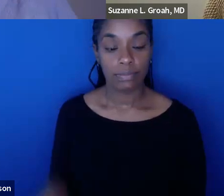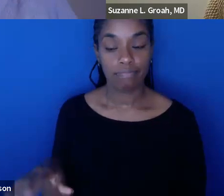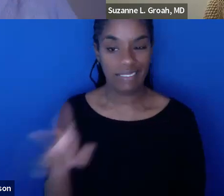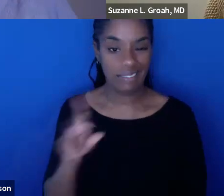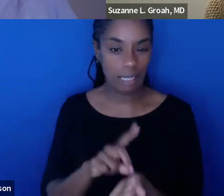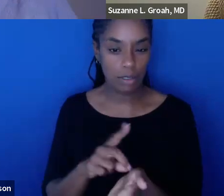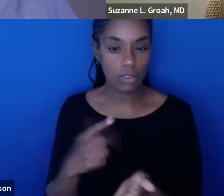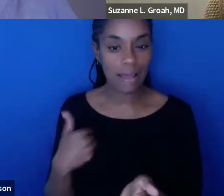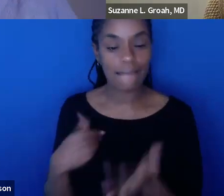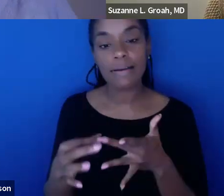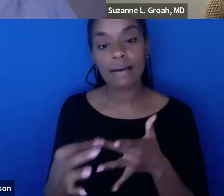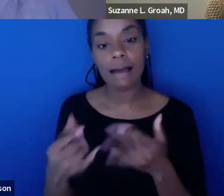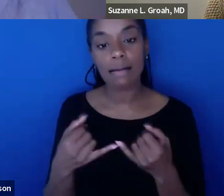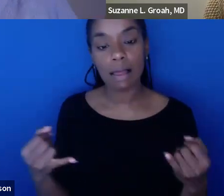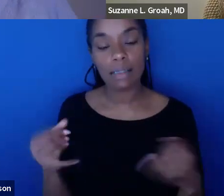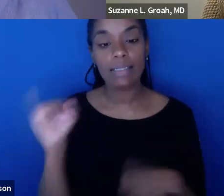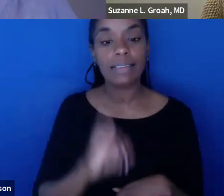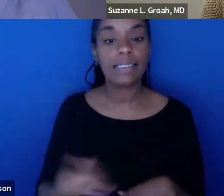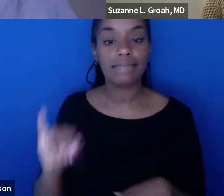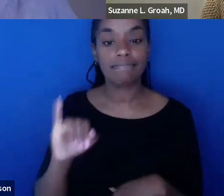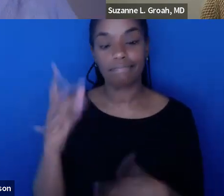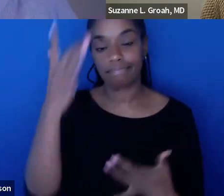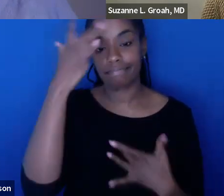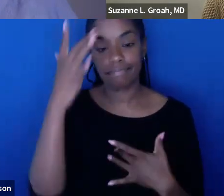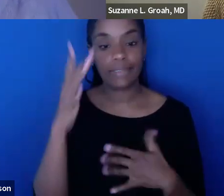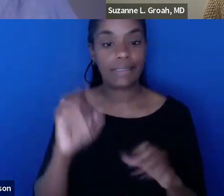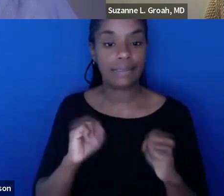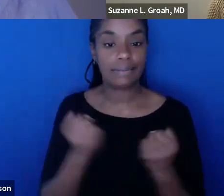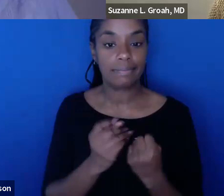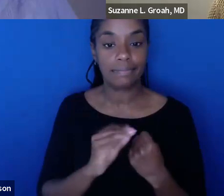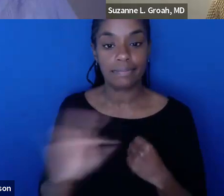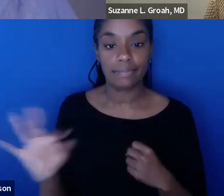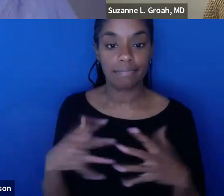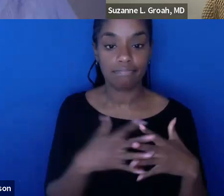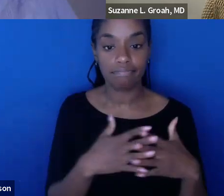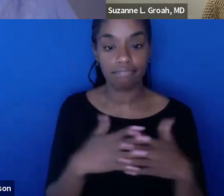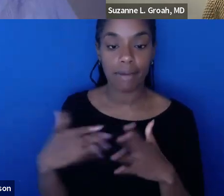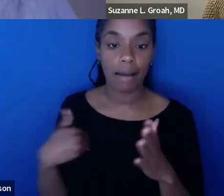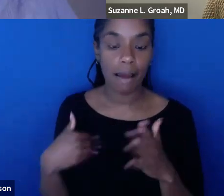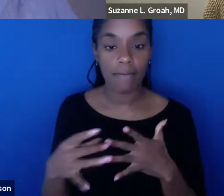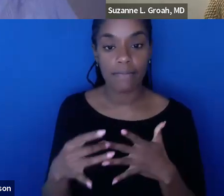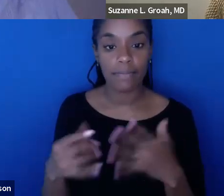The Infectious Disease Society of America has guidelines for UTI.